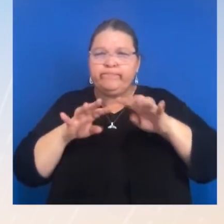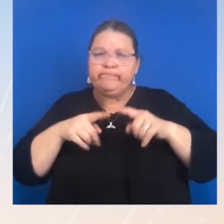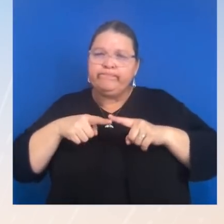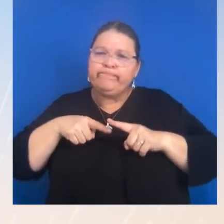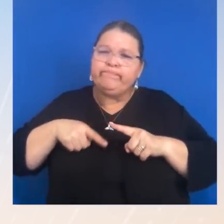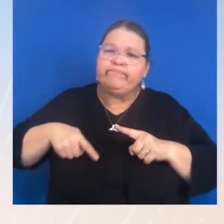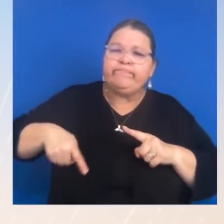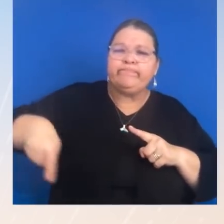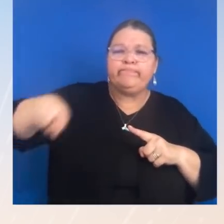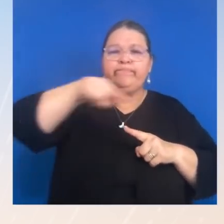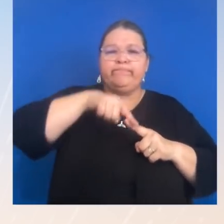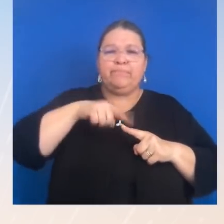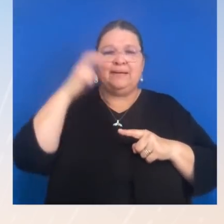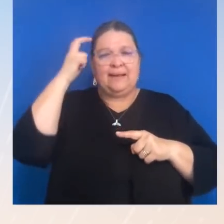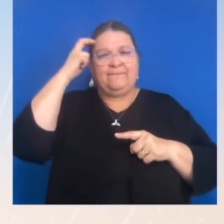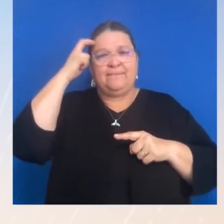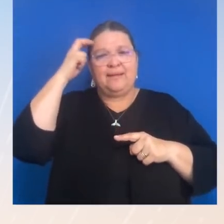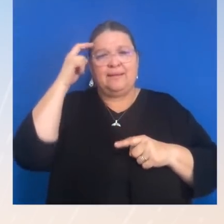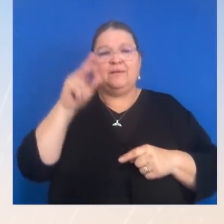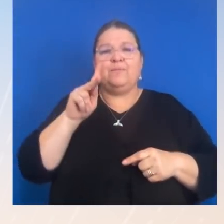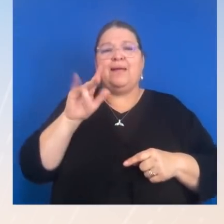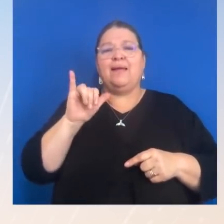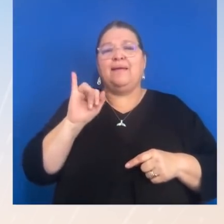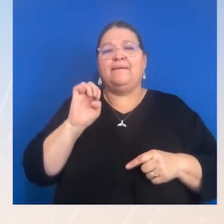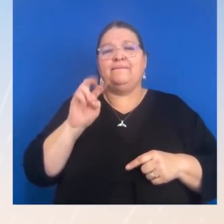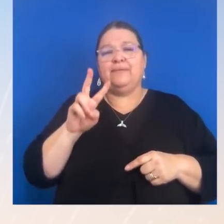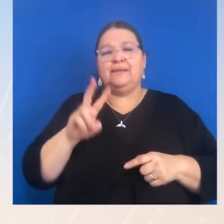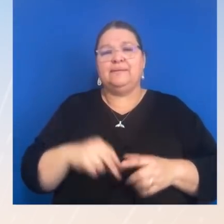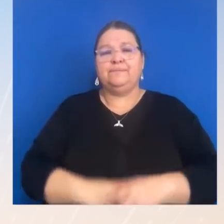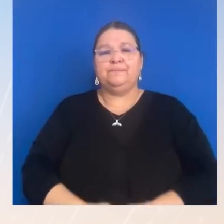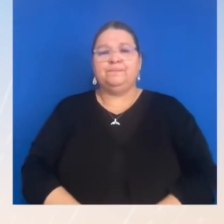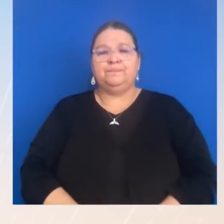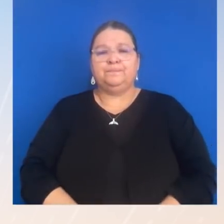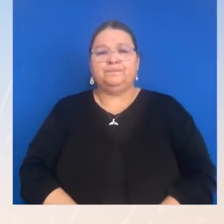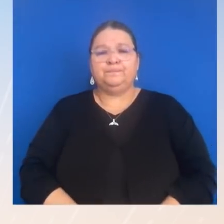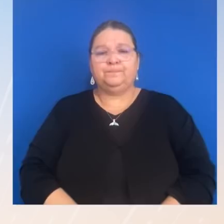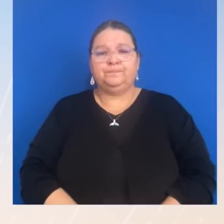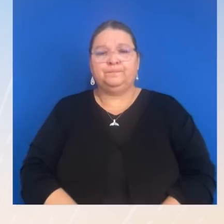is there concern about getting enough military equipment